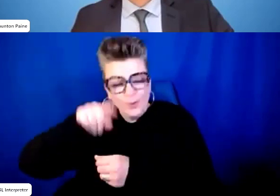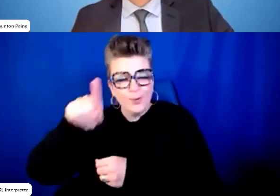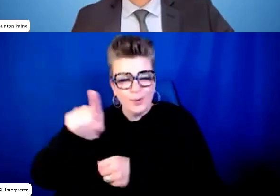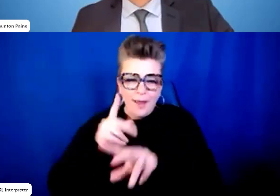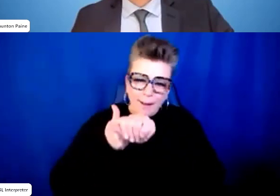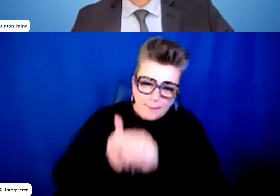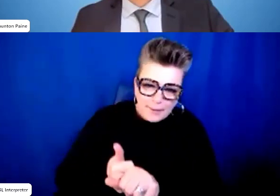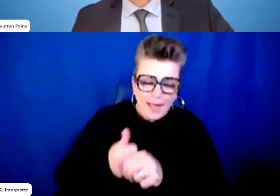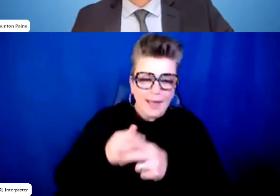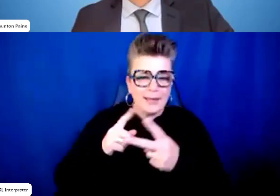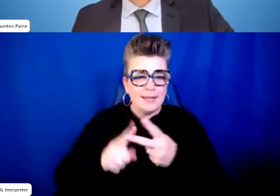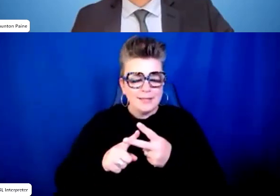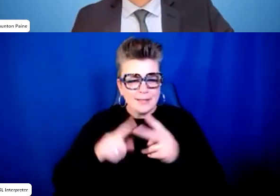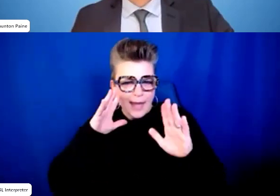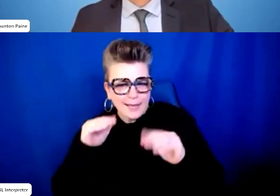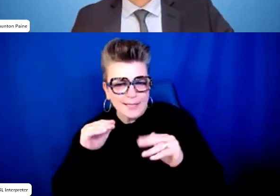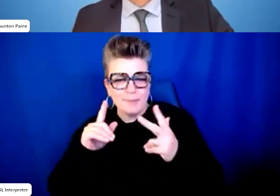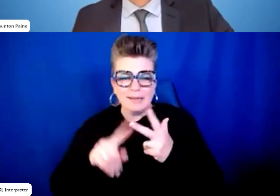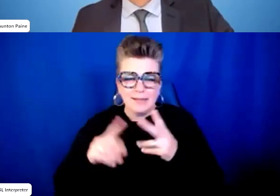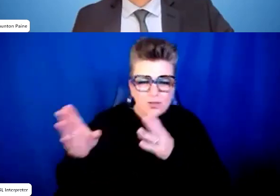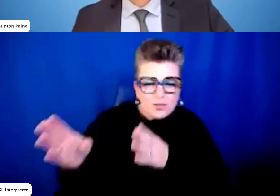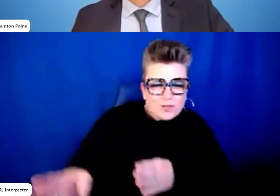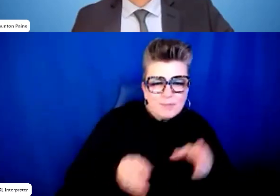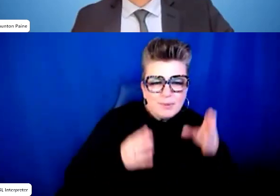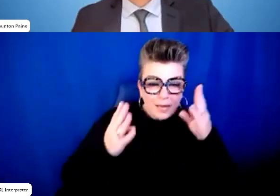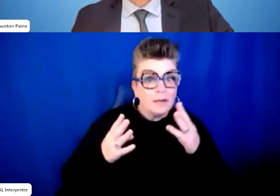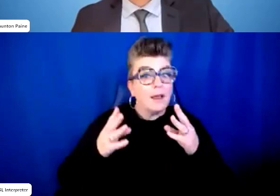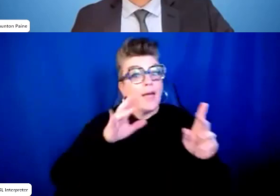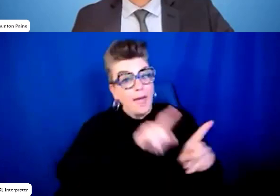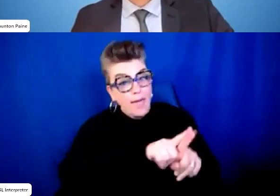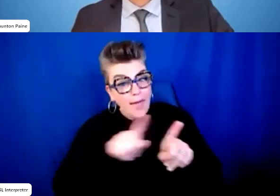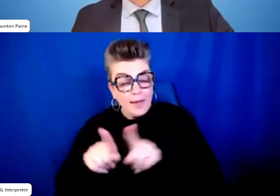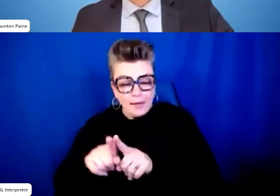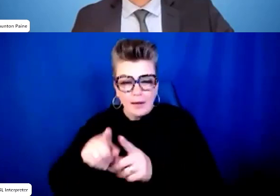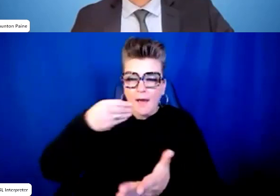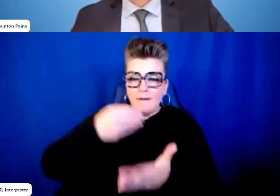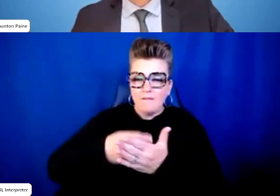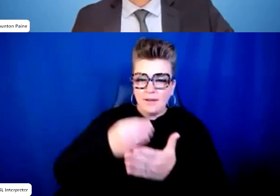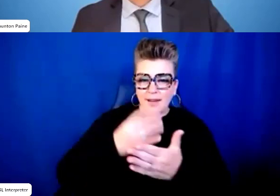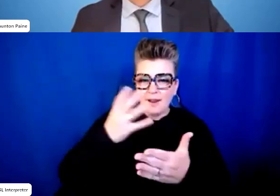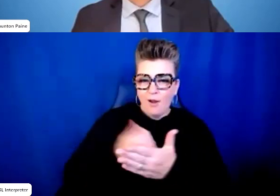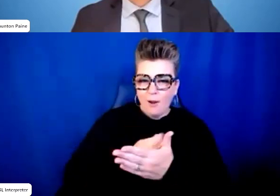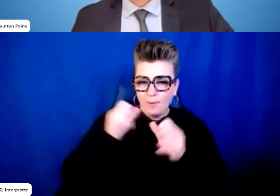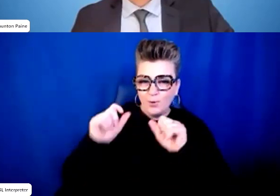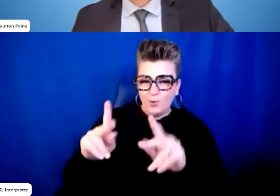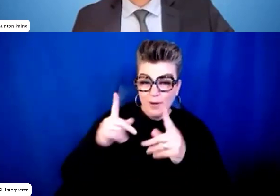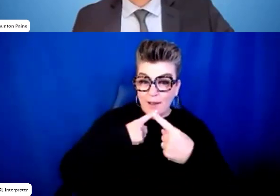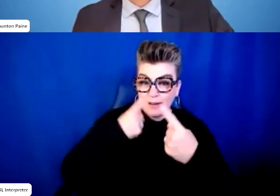as well as our funding opportunity announcement templates to incorporate that information as well.